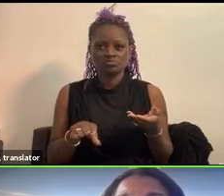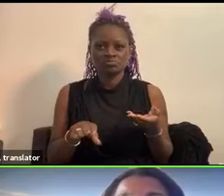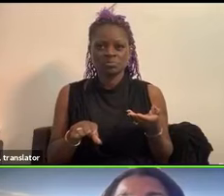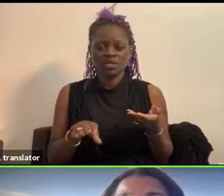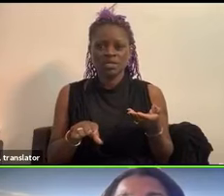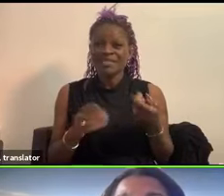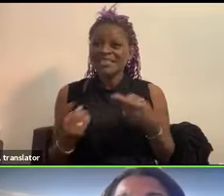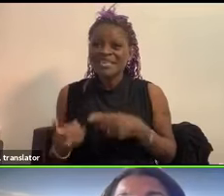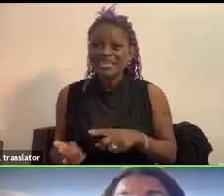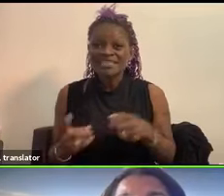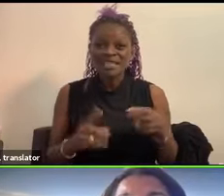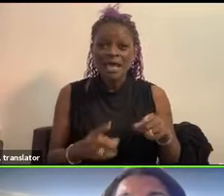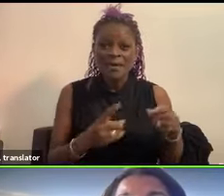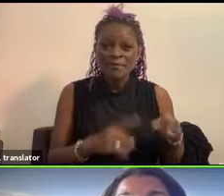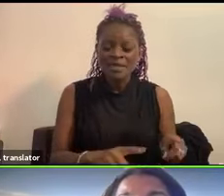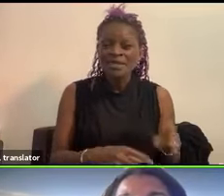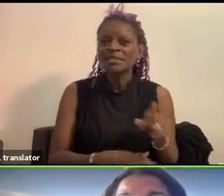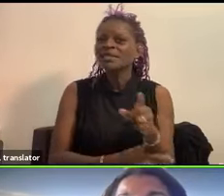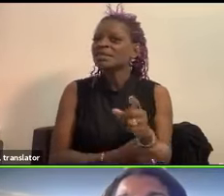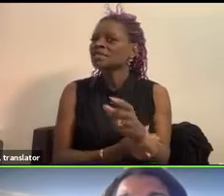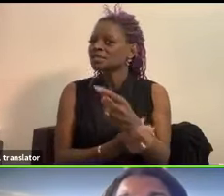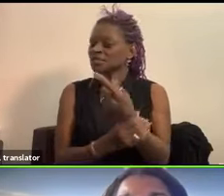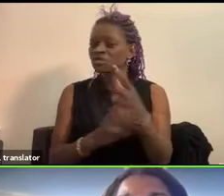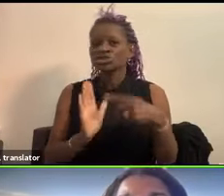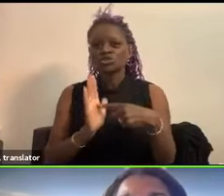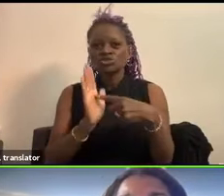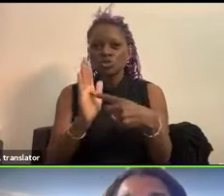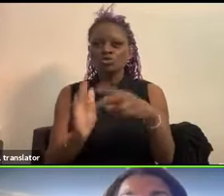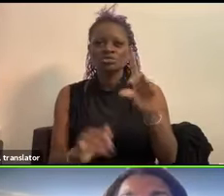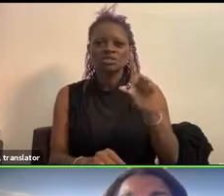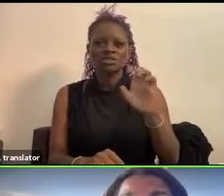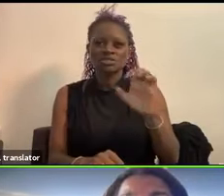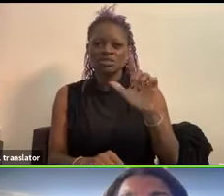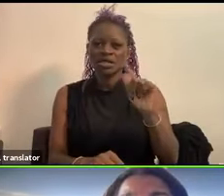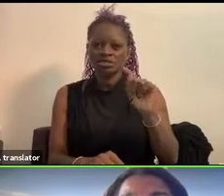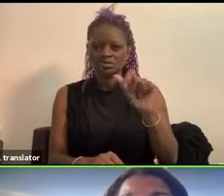arrival of a highly transmissible Delta variant, which the Centers for Disease